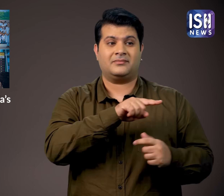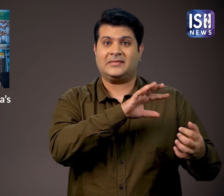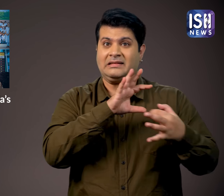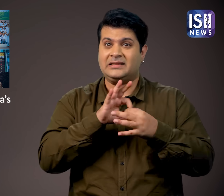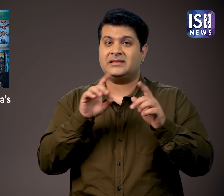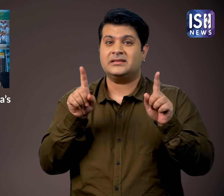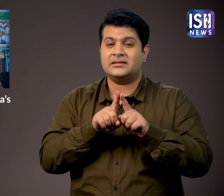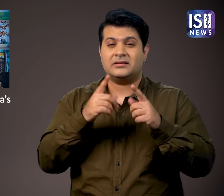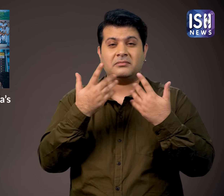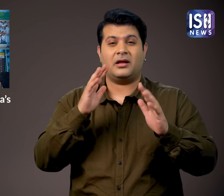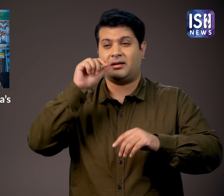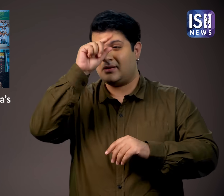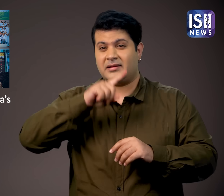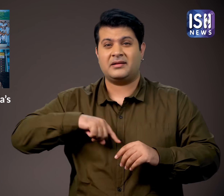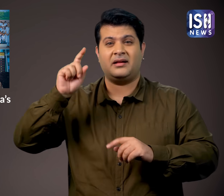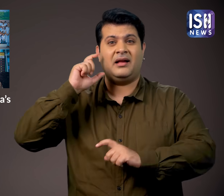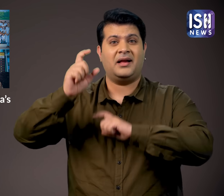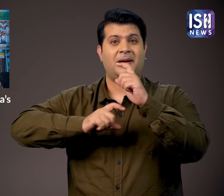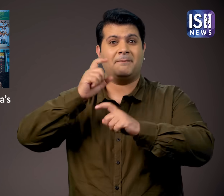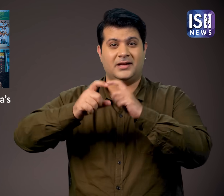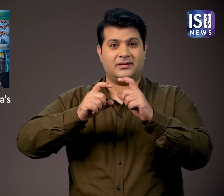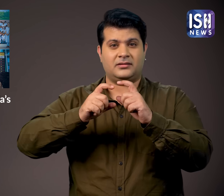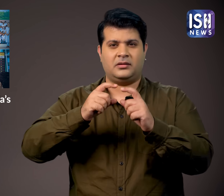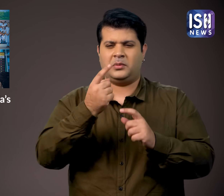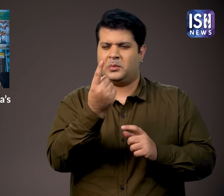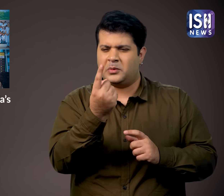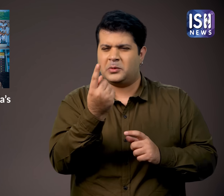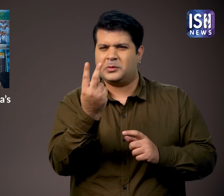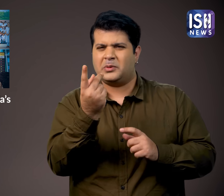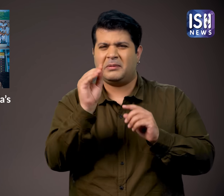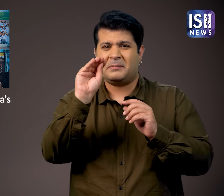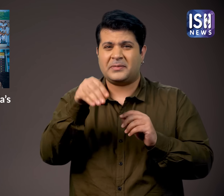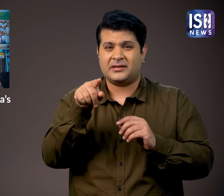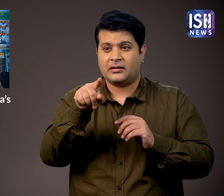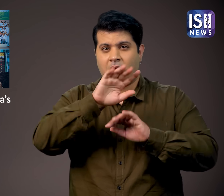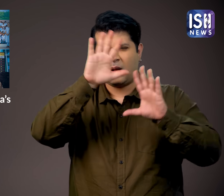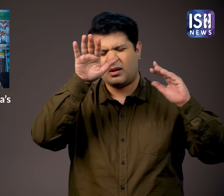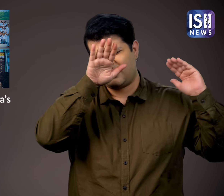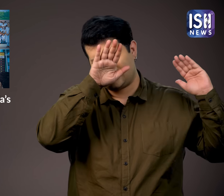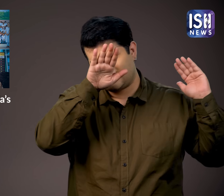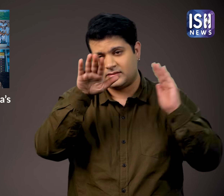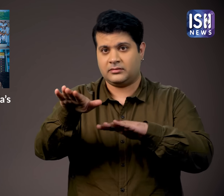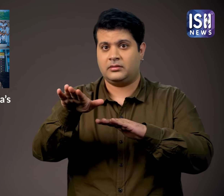Across key industries in India today, people are completely dependent on just 1 or 2 companies,